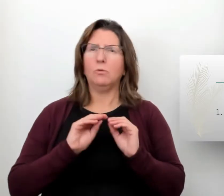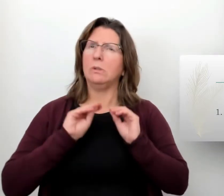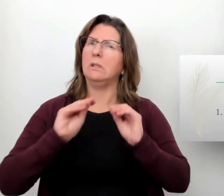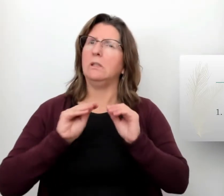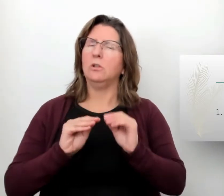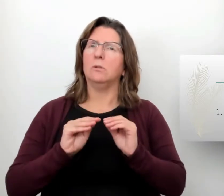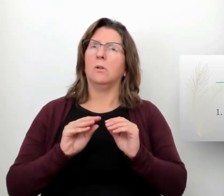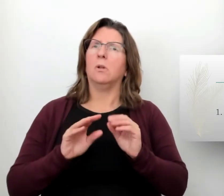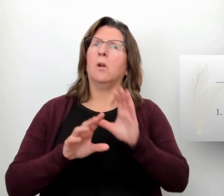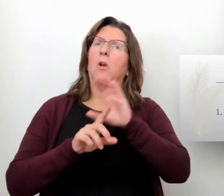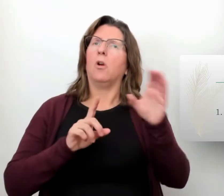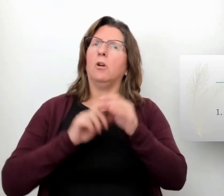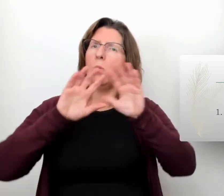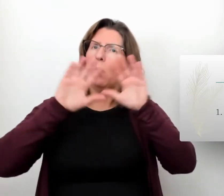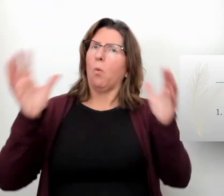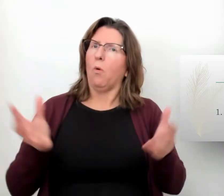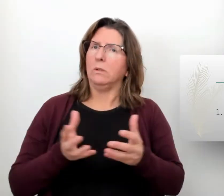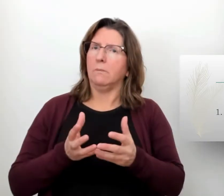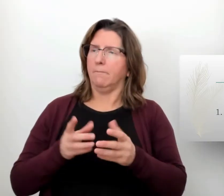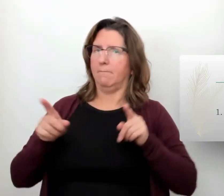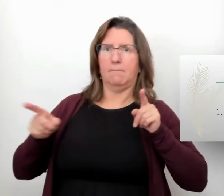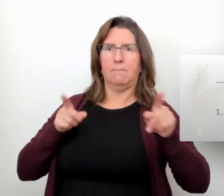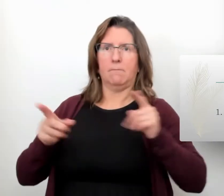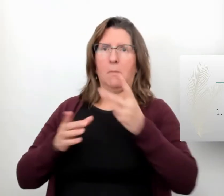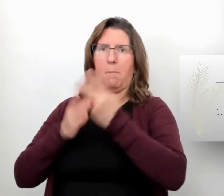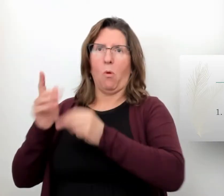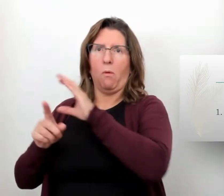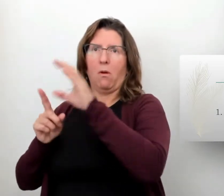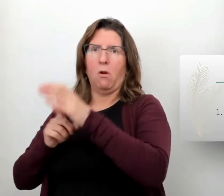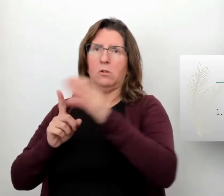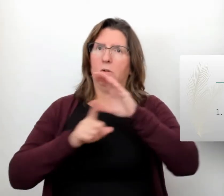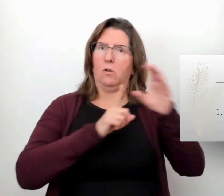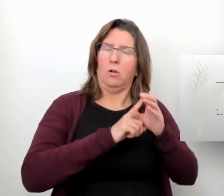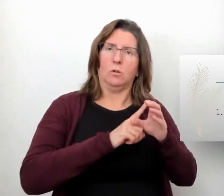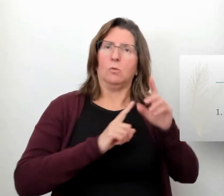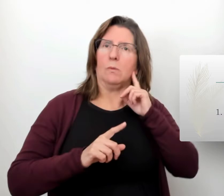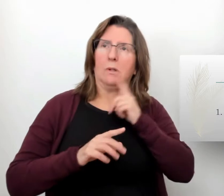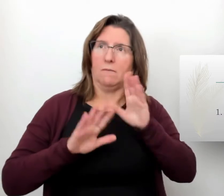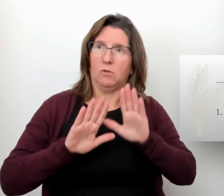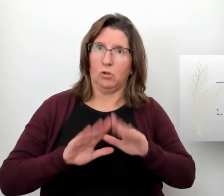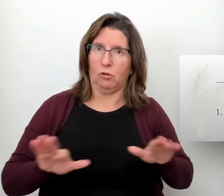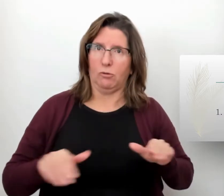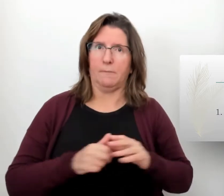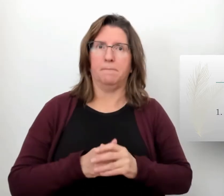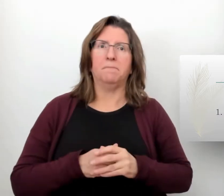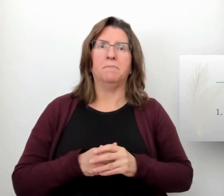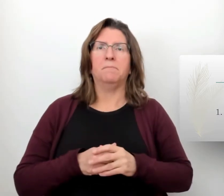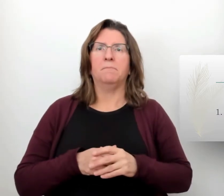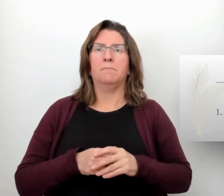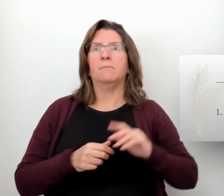So how do we teach the deaf child using cultural holism?